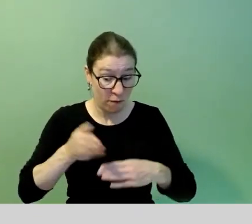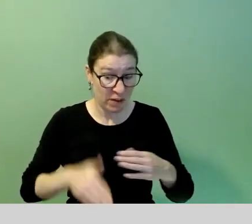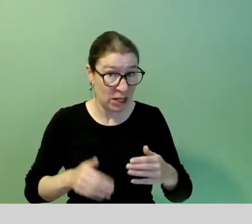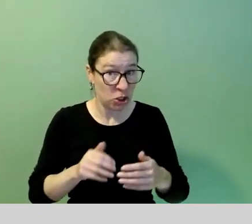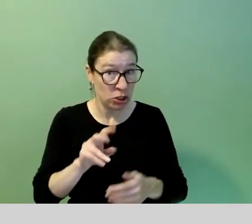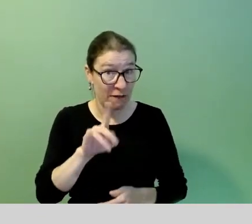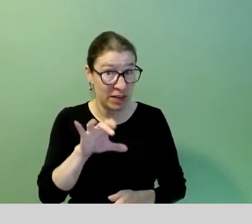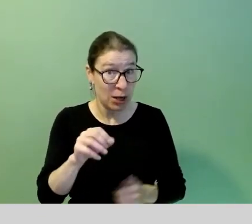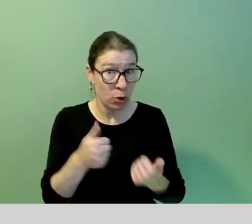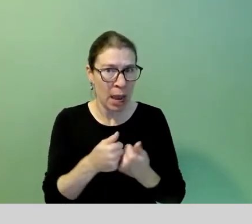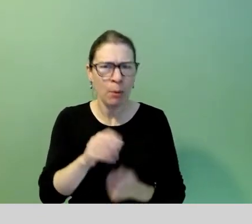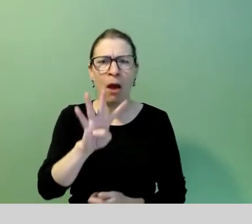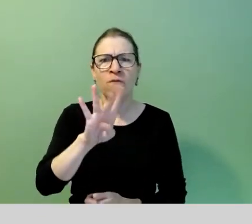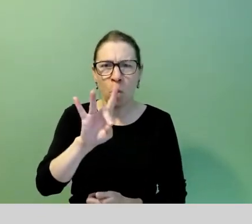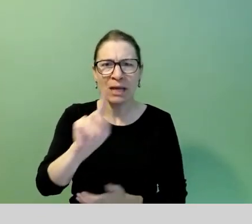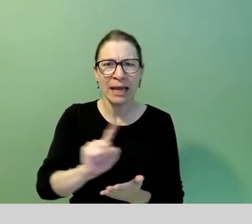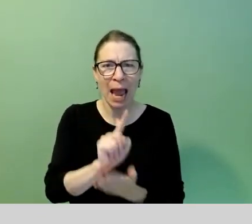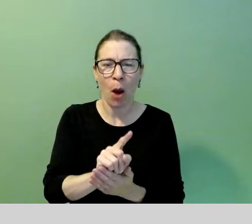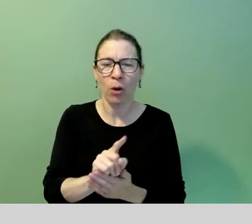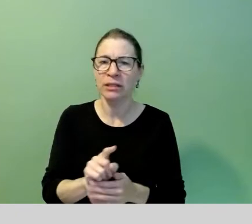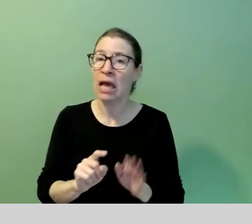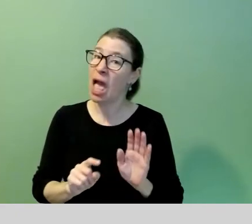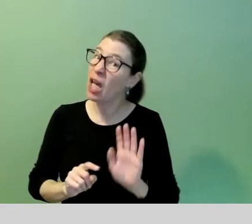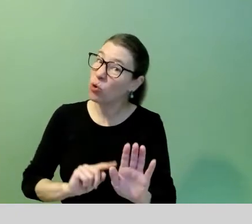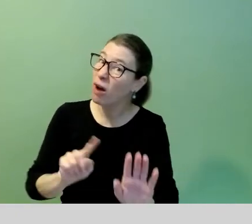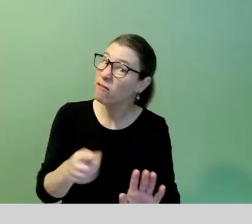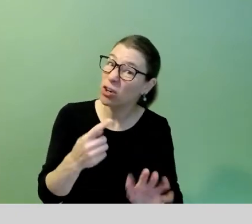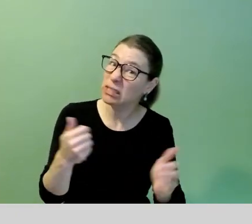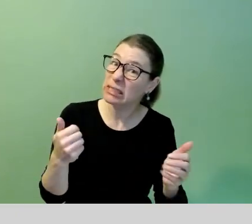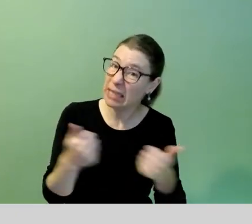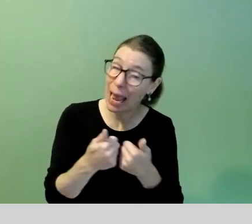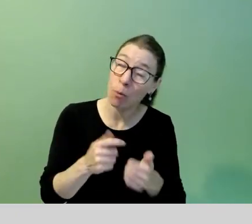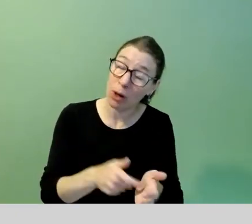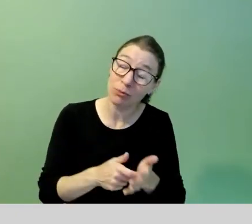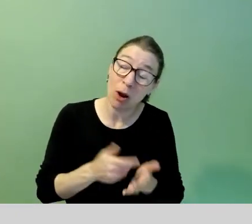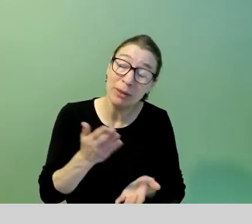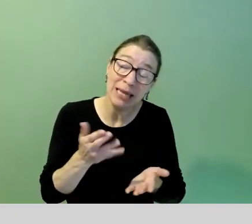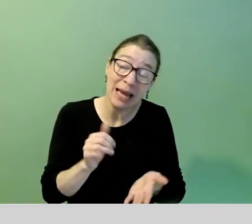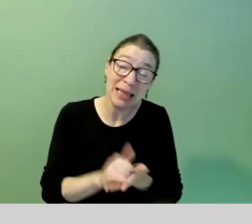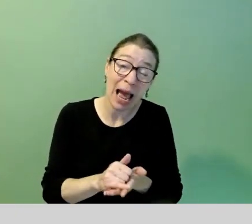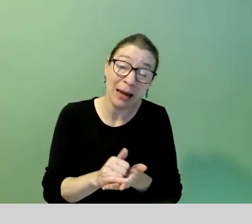And you shouldn't expect your first game to be much faster than that. You should definitely timebox your efforts